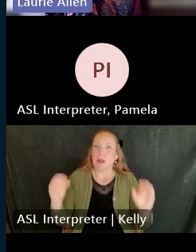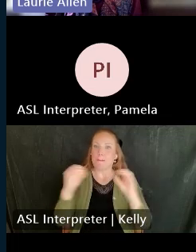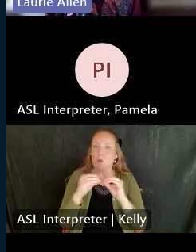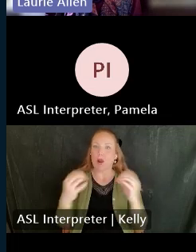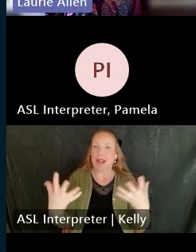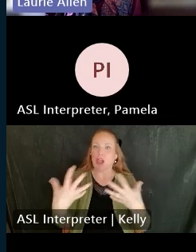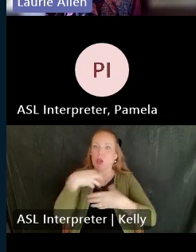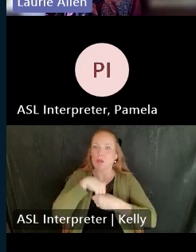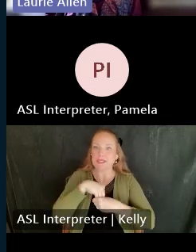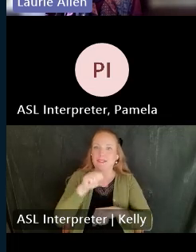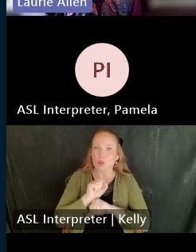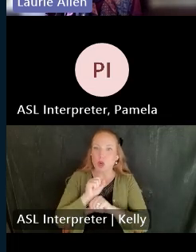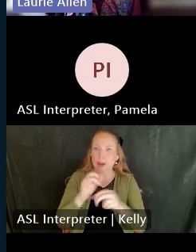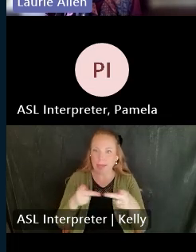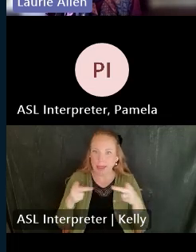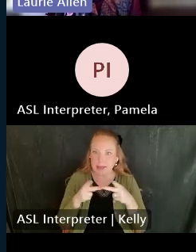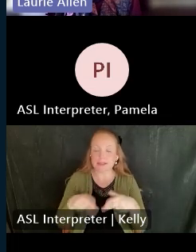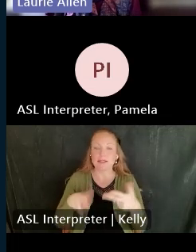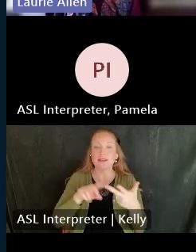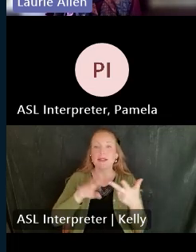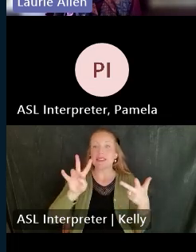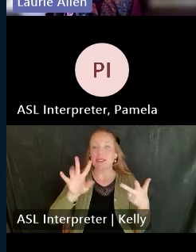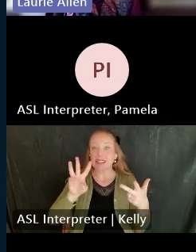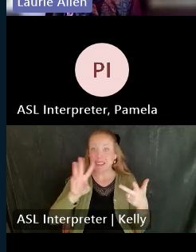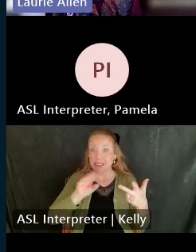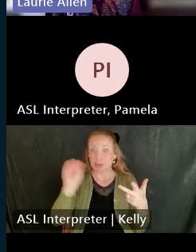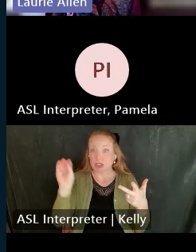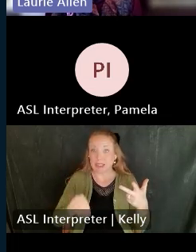and 76% report that it helps them thrive at work.